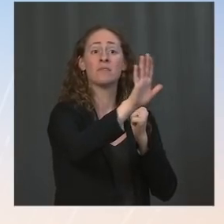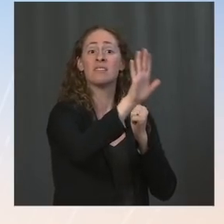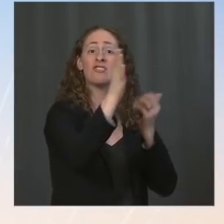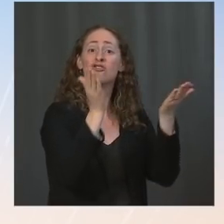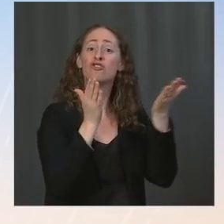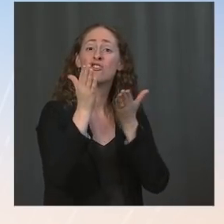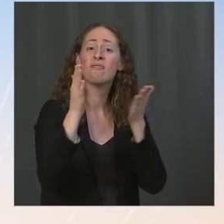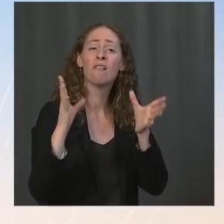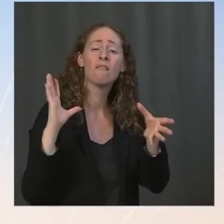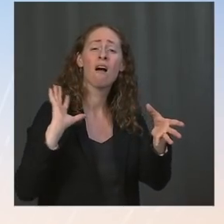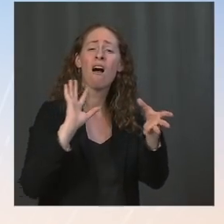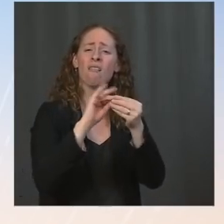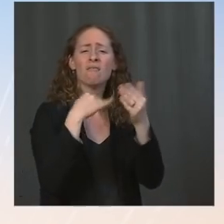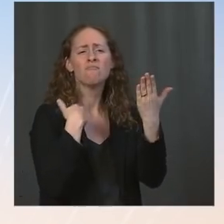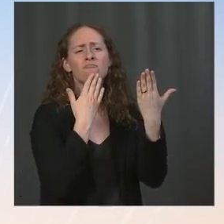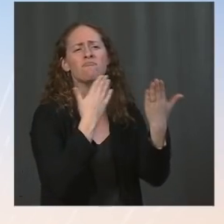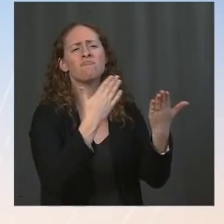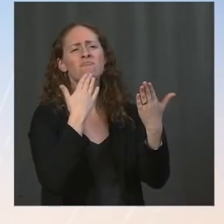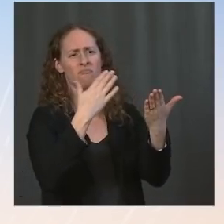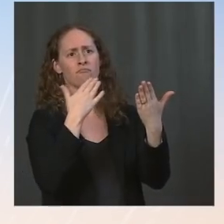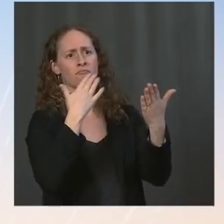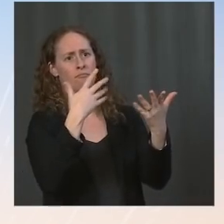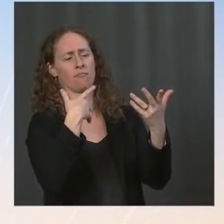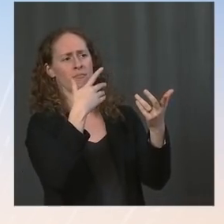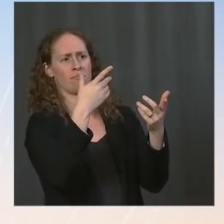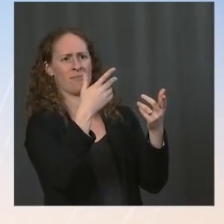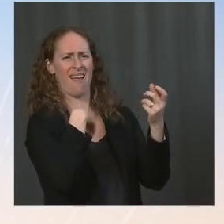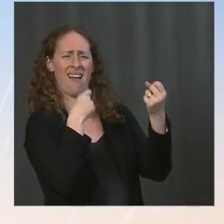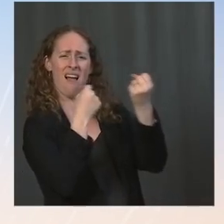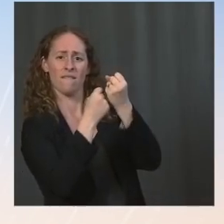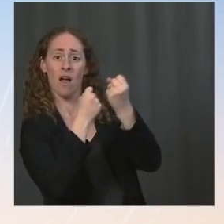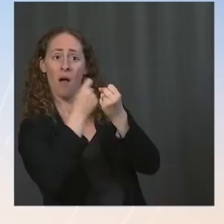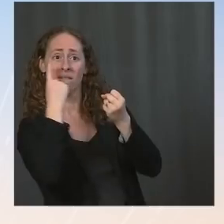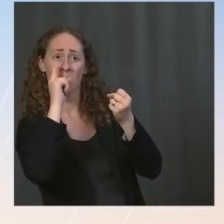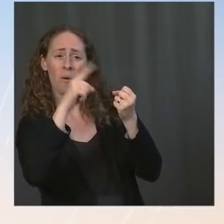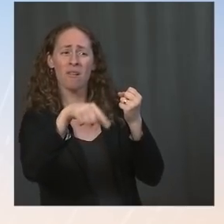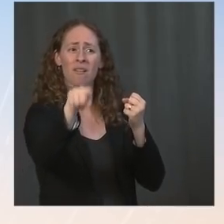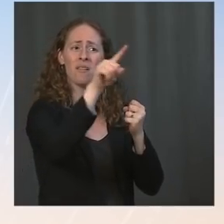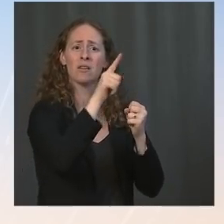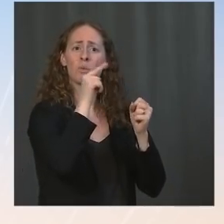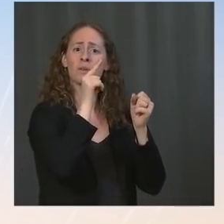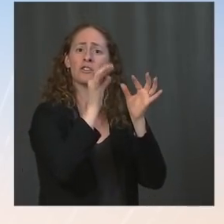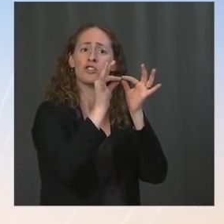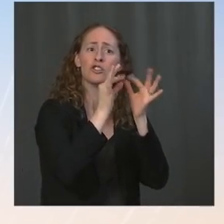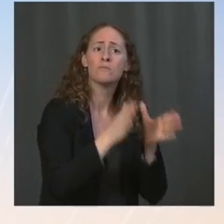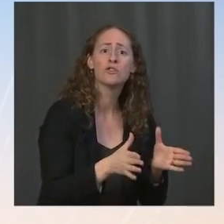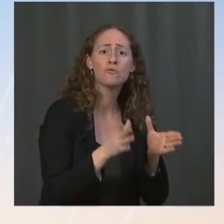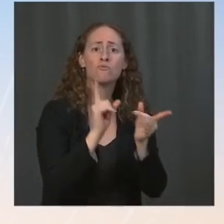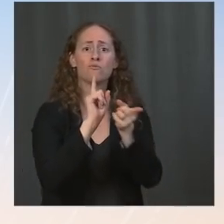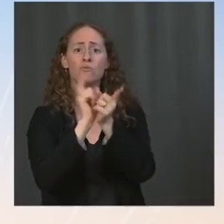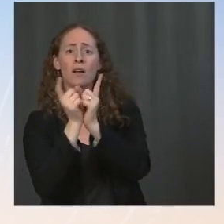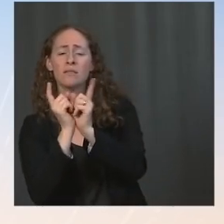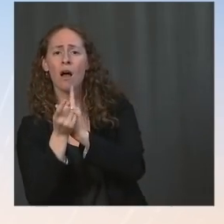for so many of these brave translators, interpreters, and others -- tens of thousands of whom we've evacuated.